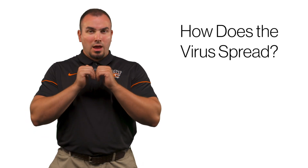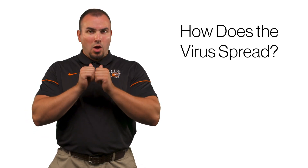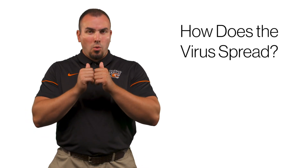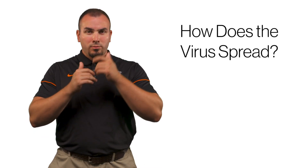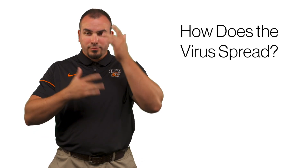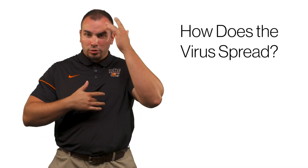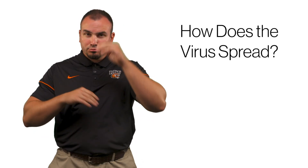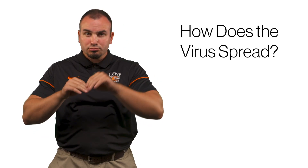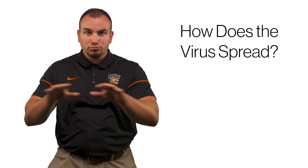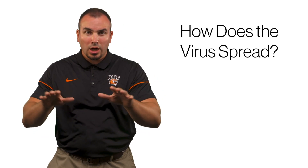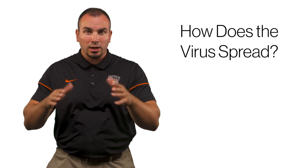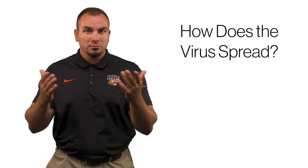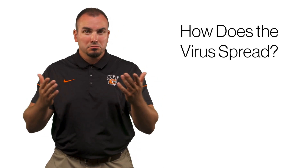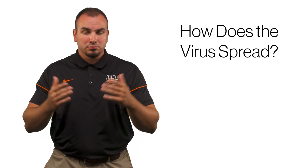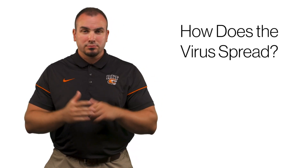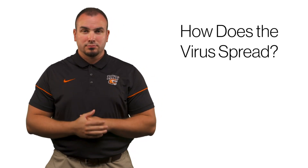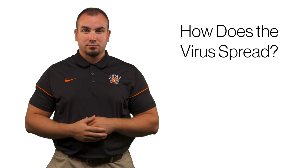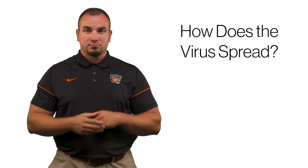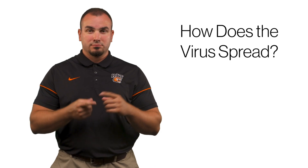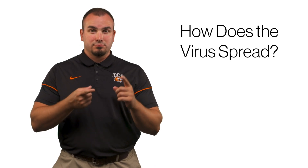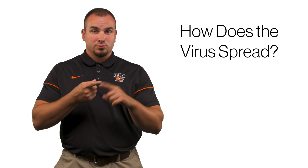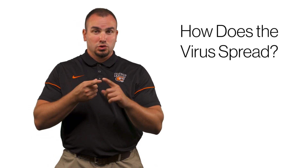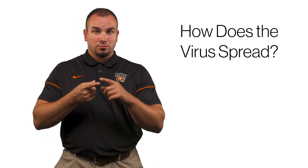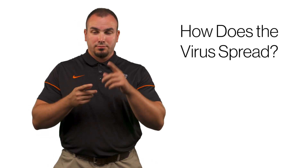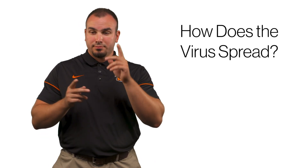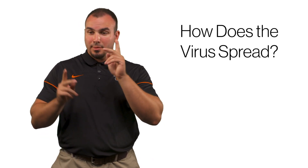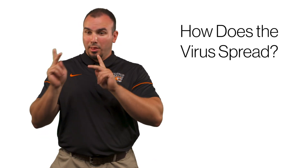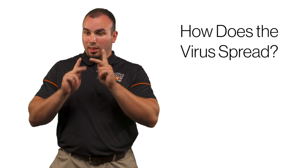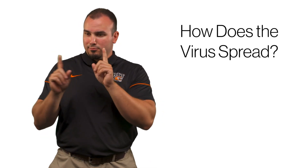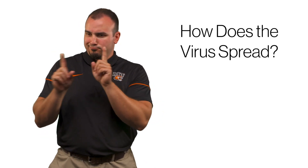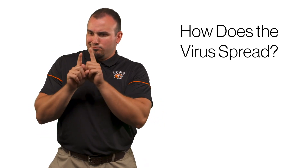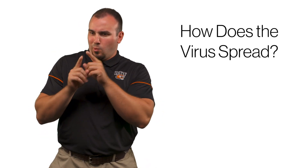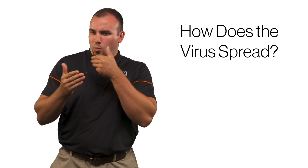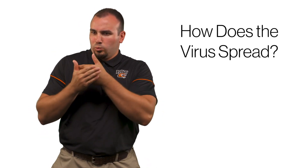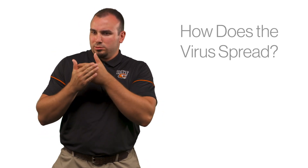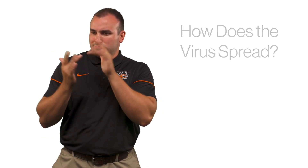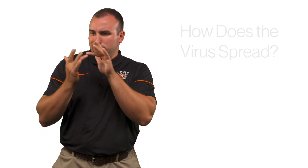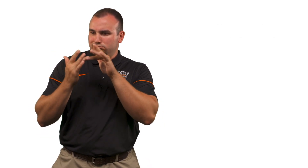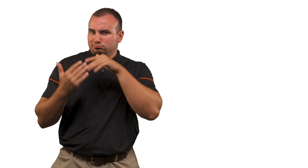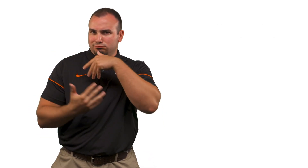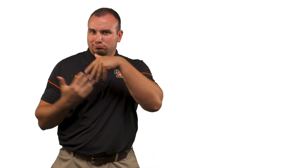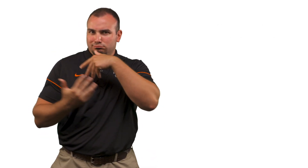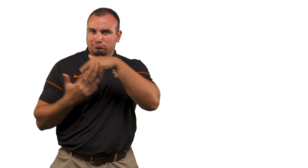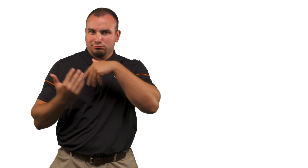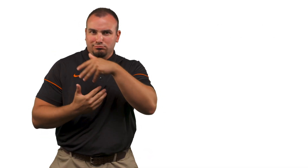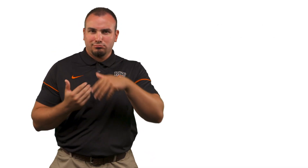How Does the Virus Spread? Between people who are close in contact